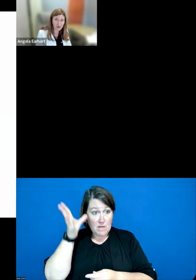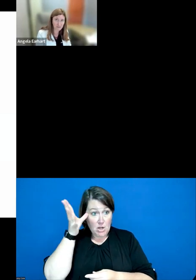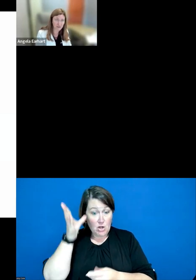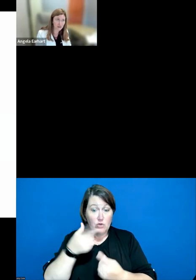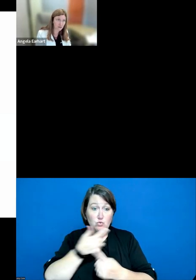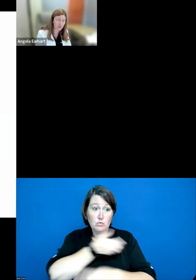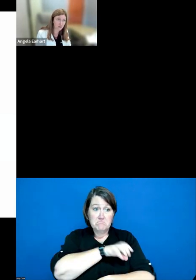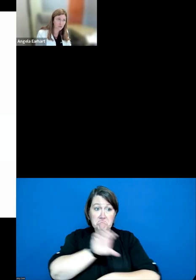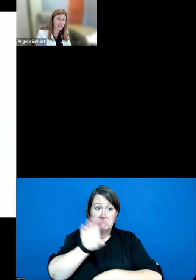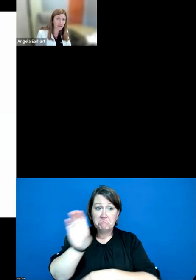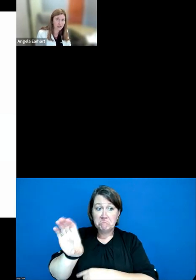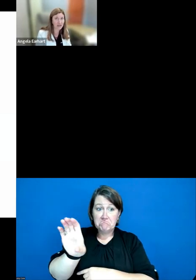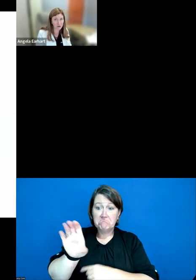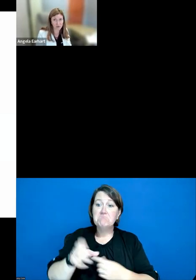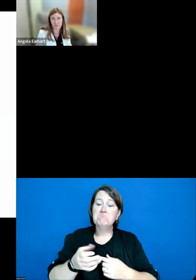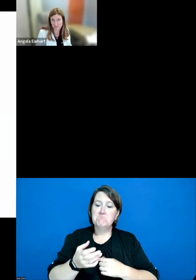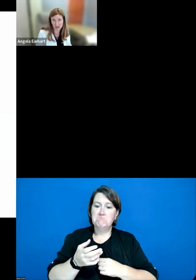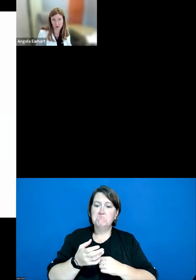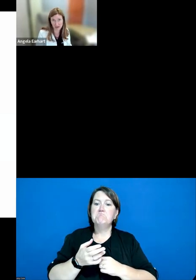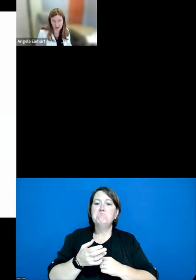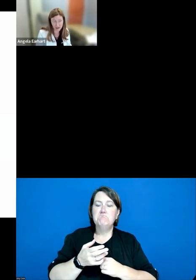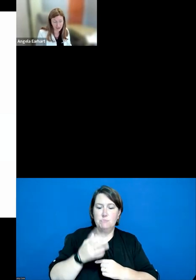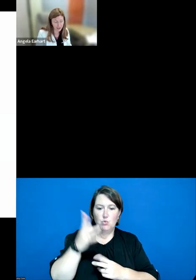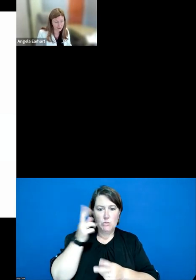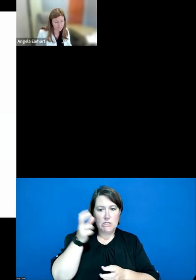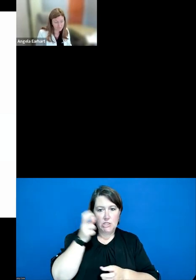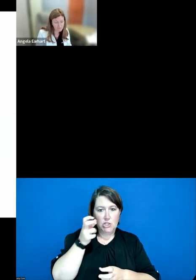them to be able to hear the baby crying.